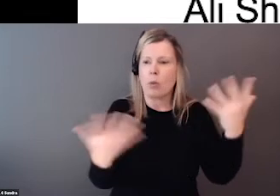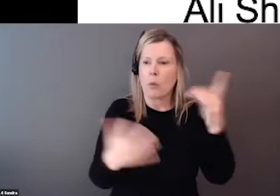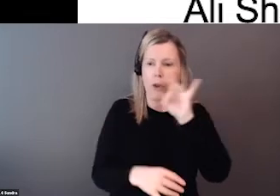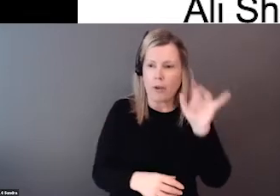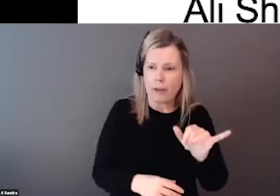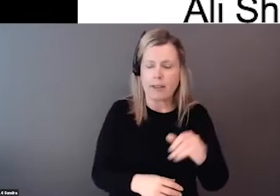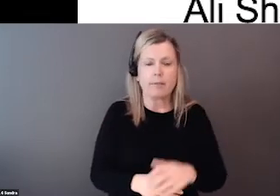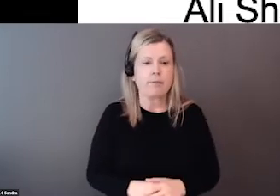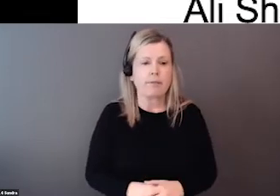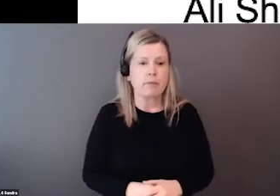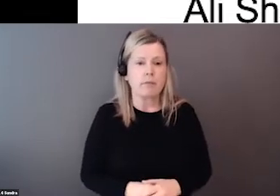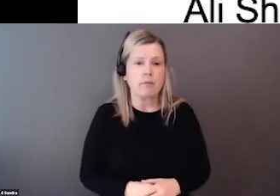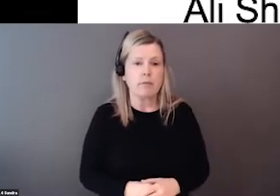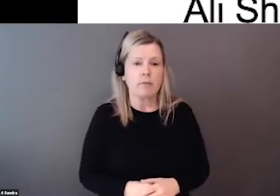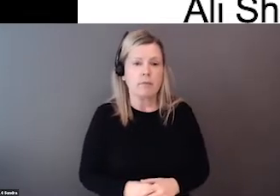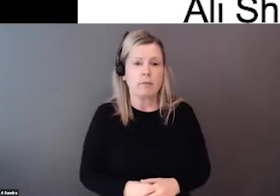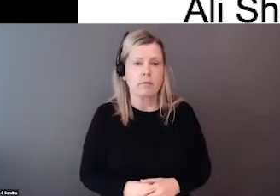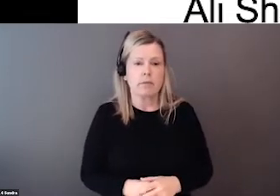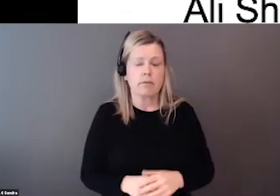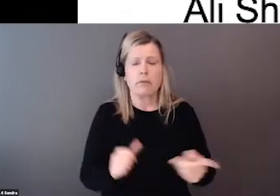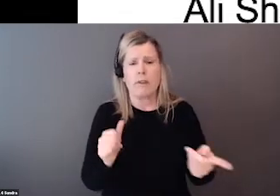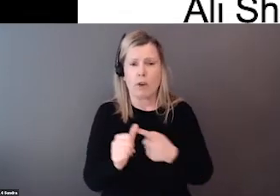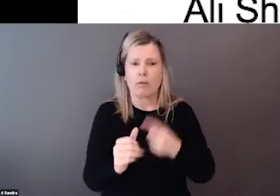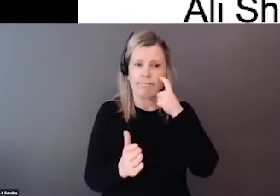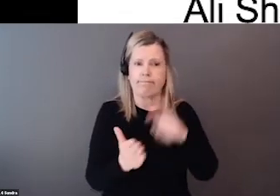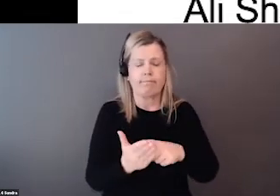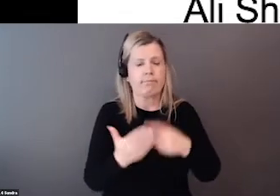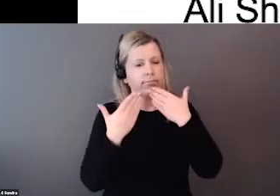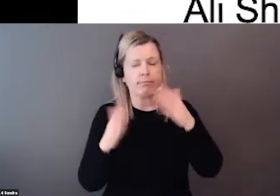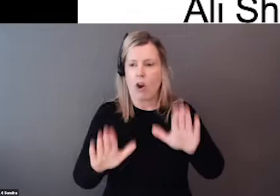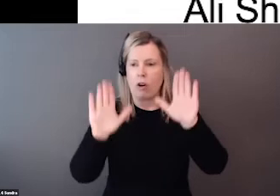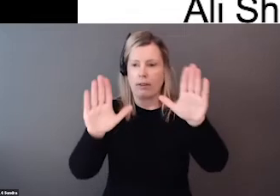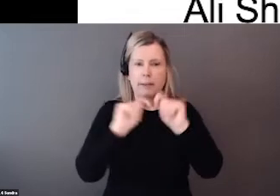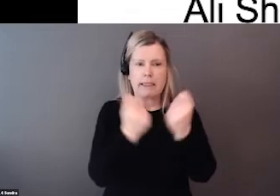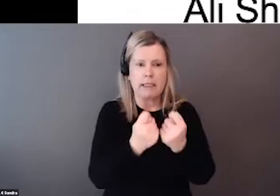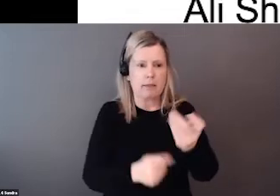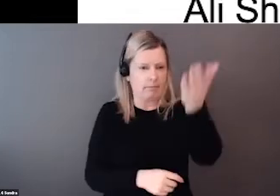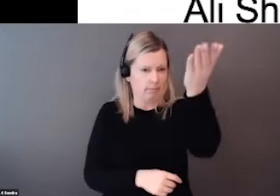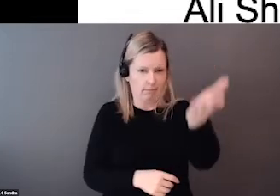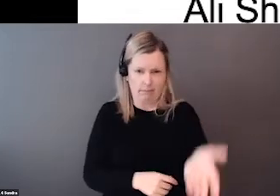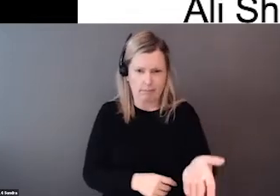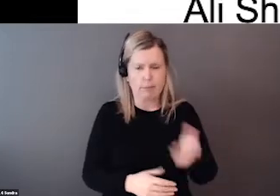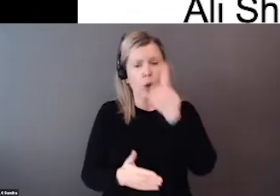And just, I want to start off by acknowledging our awesome team which includes researchers and community based organizations from across Canada